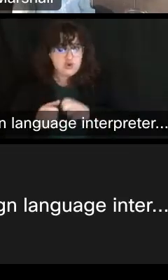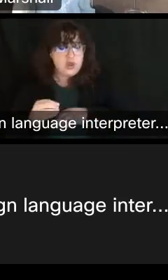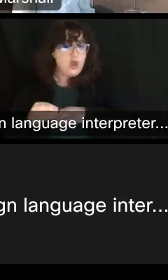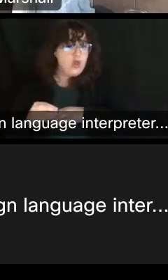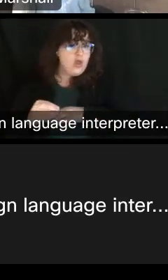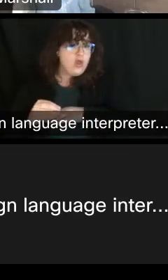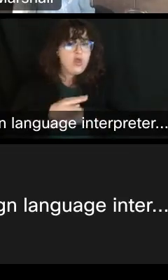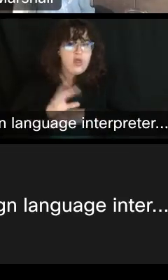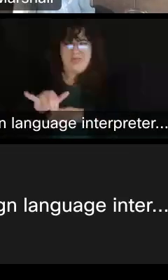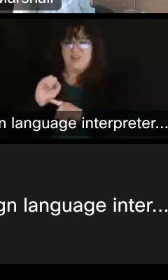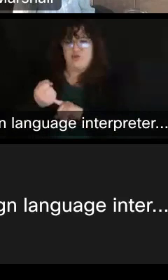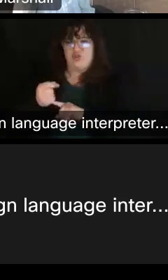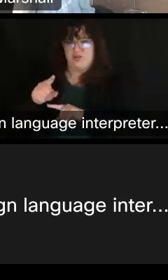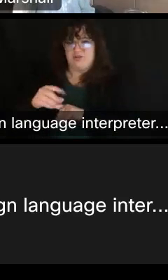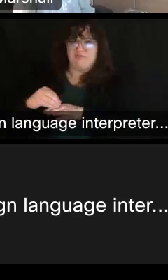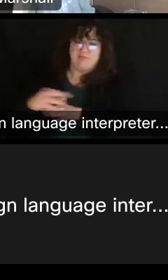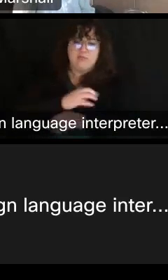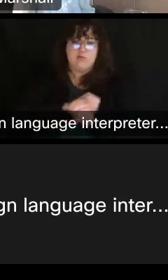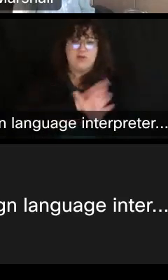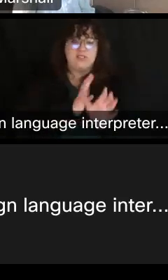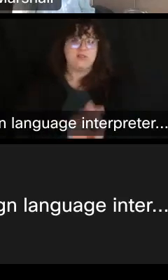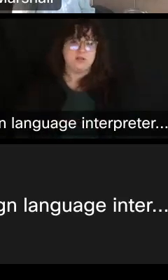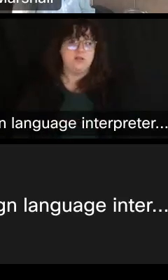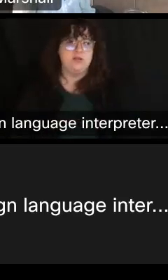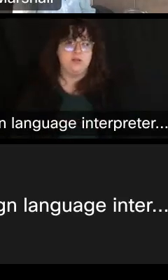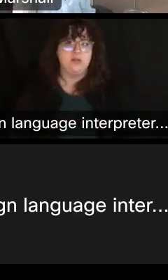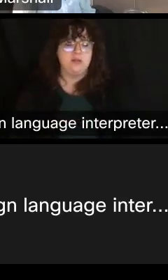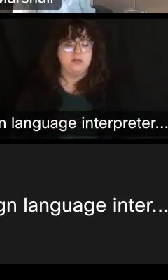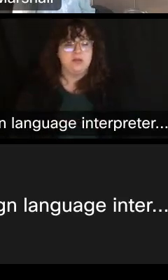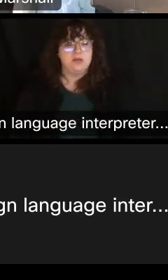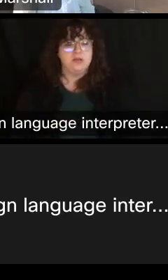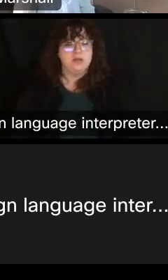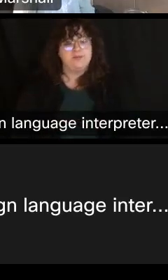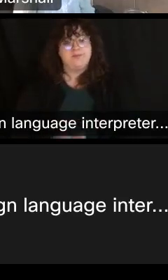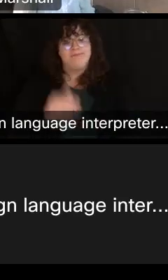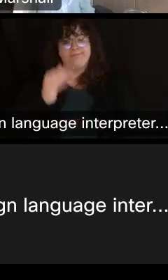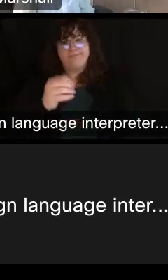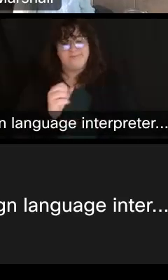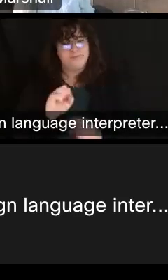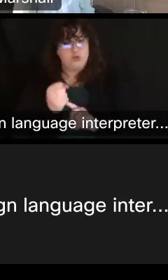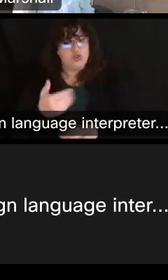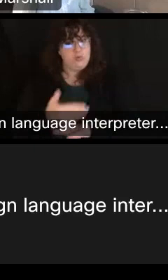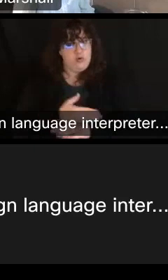that's precipitating a crisis. What's improved it? Again, like Uncle John might be a really calming